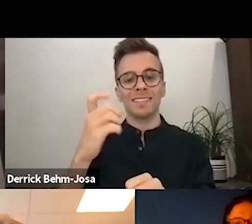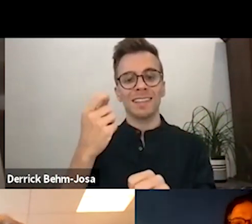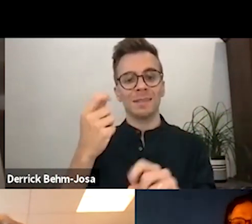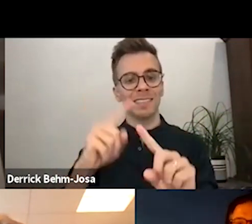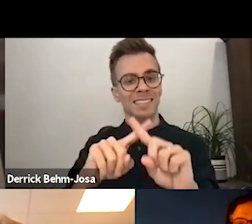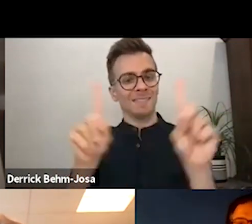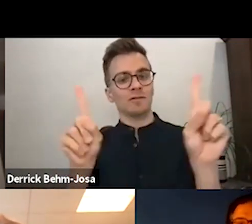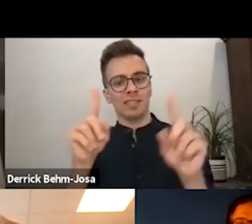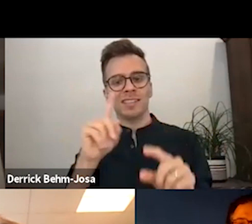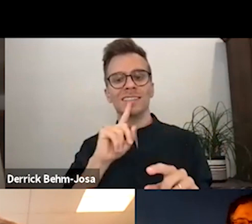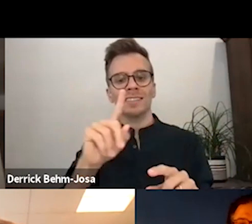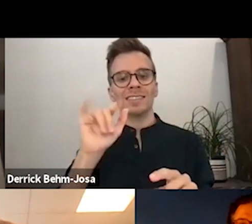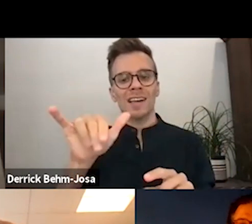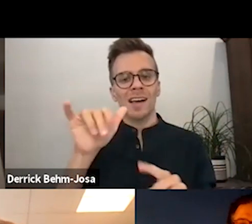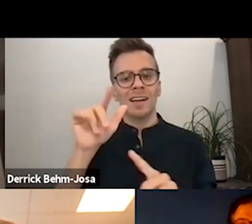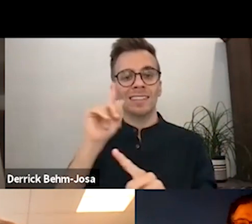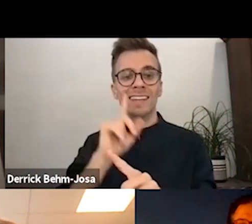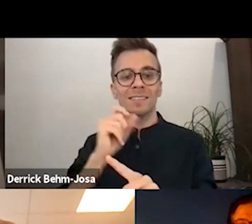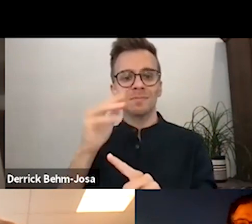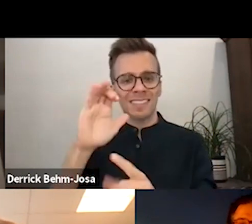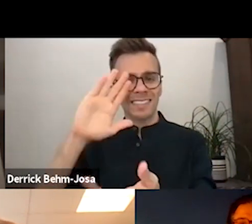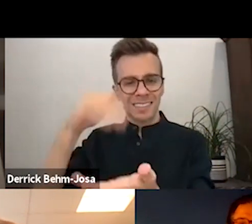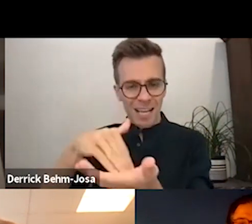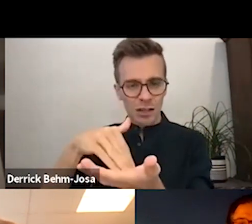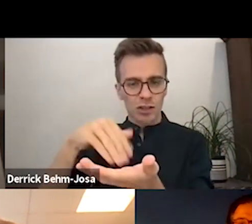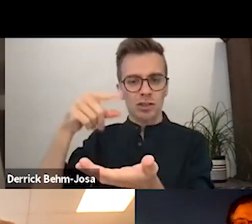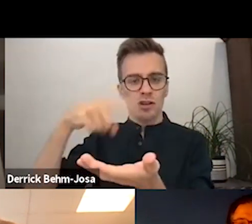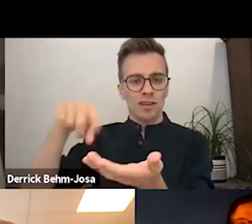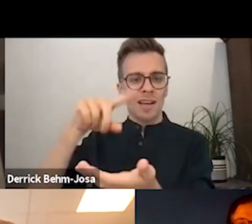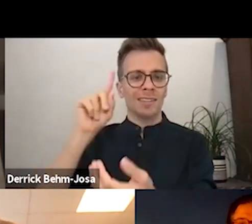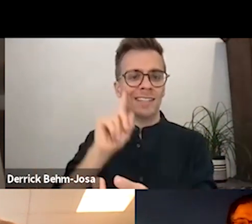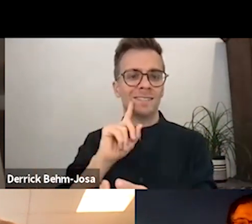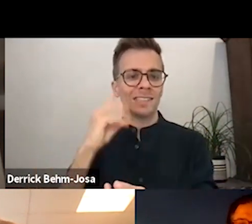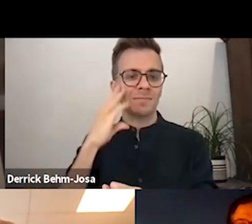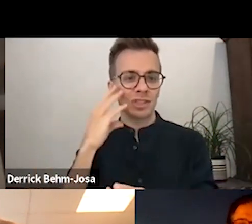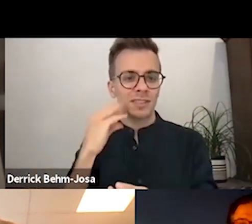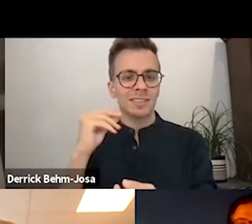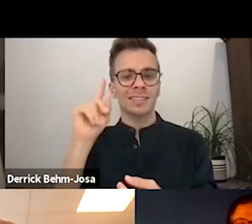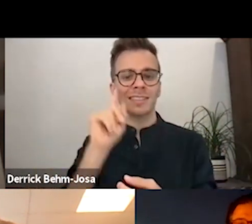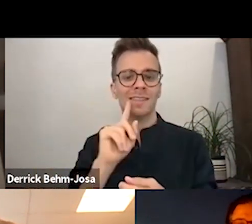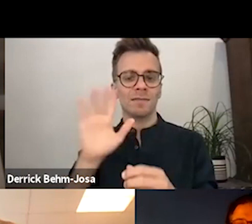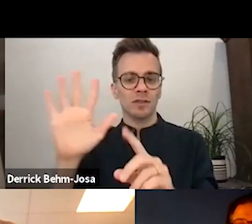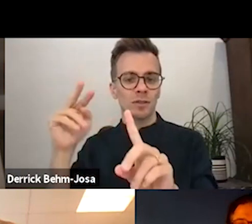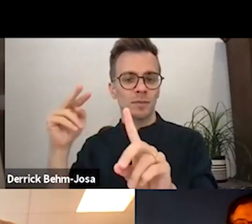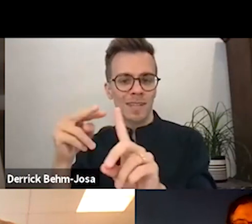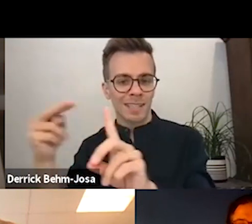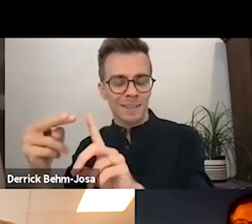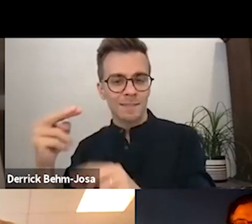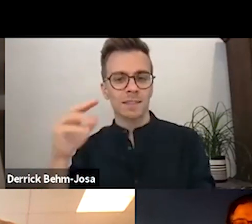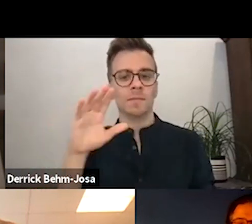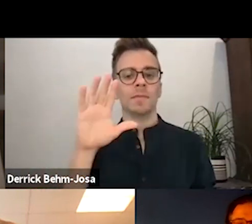But what makes DeafSpace different is that DeafSpace is centered around the deaf experience